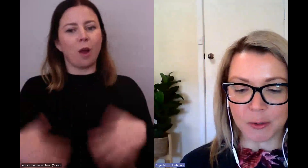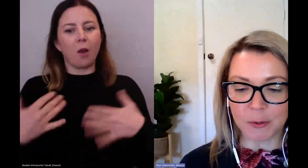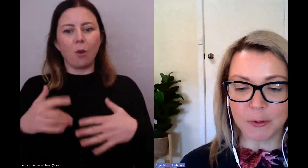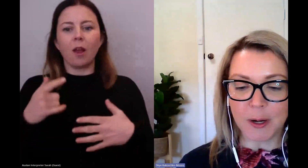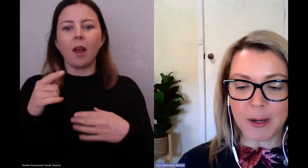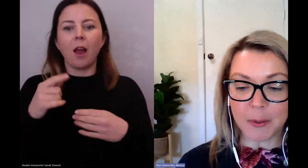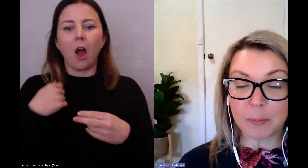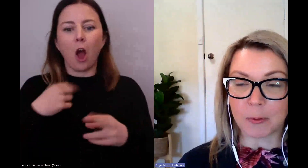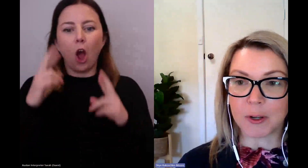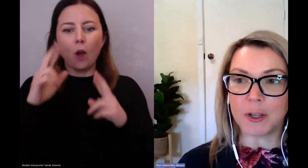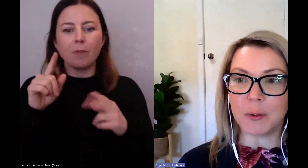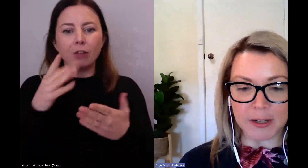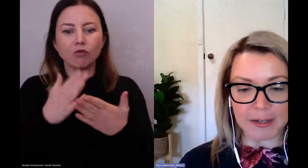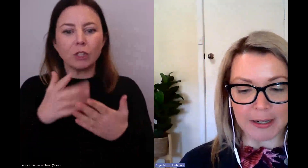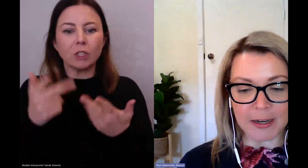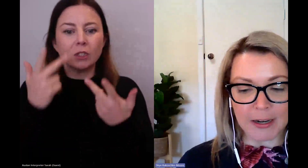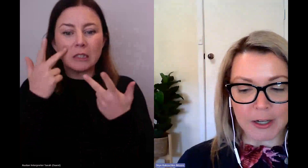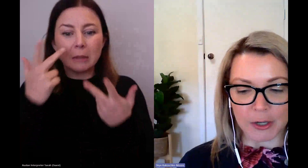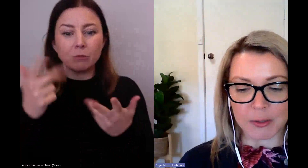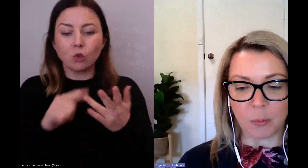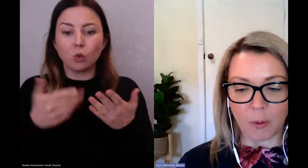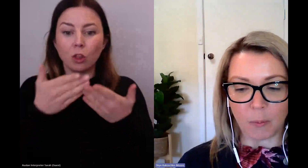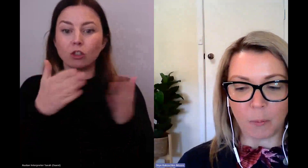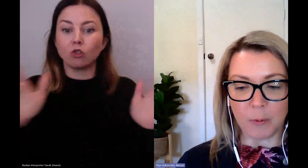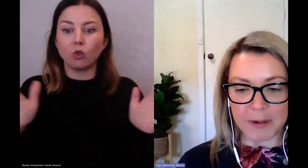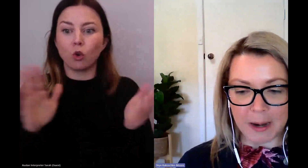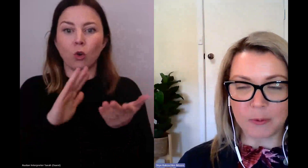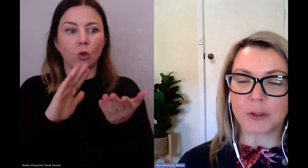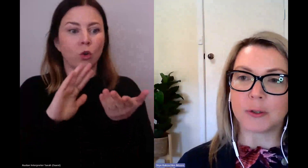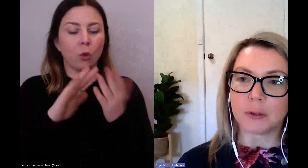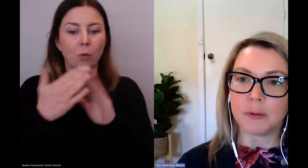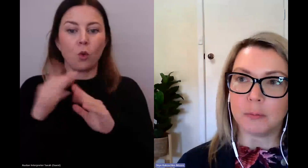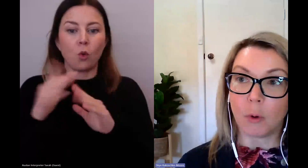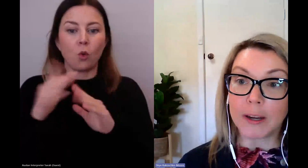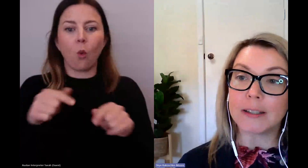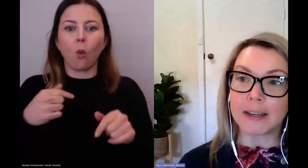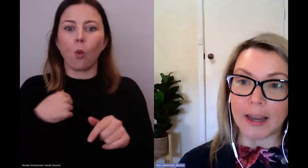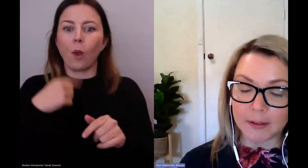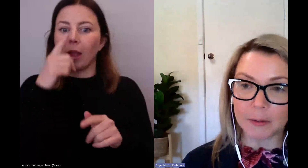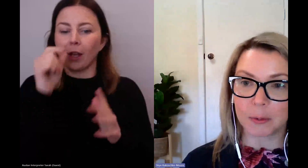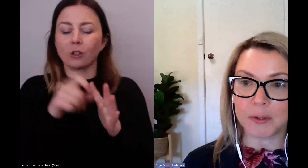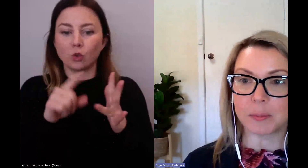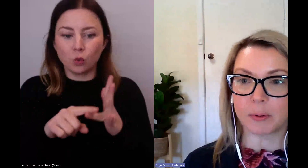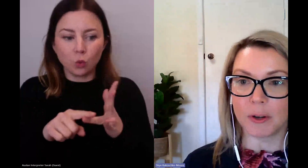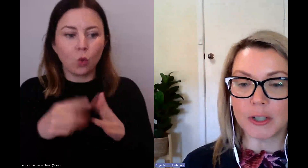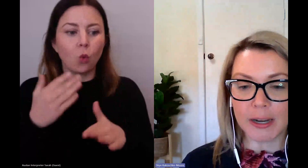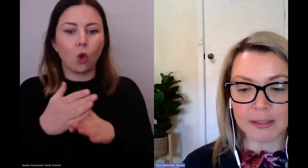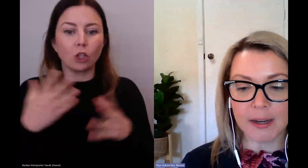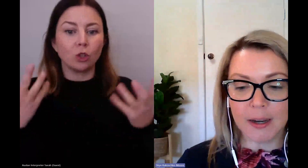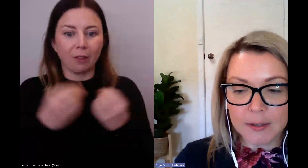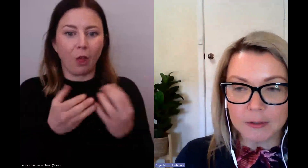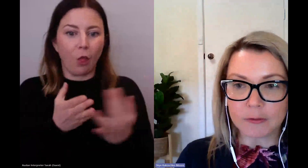to the broader community just what we'll be able to do working together through this project to